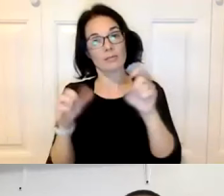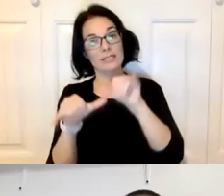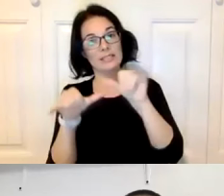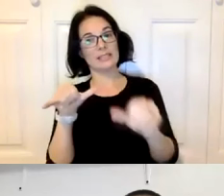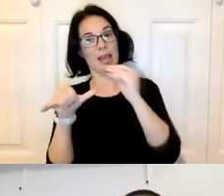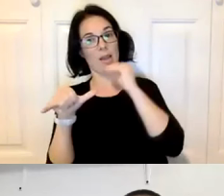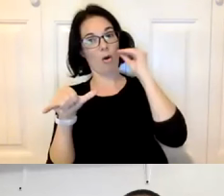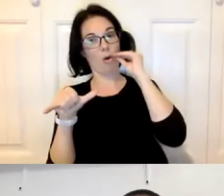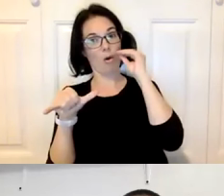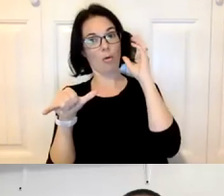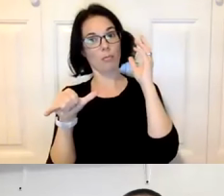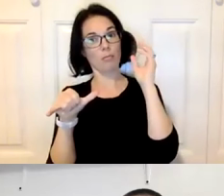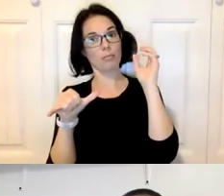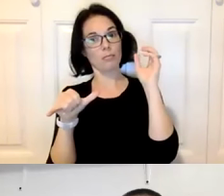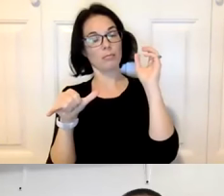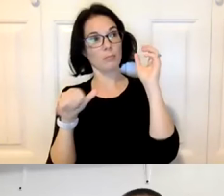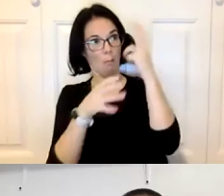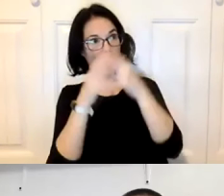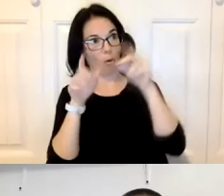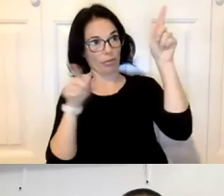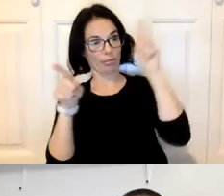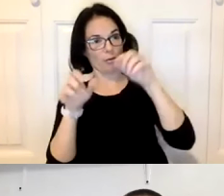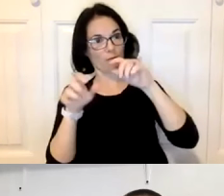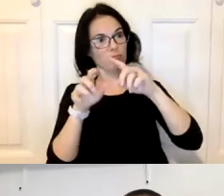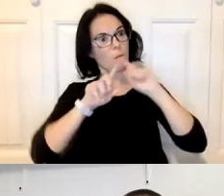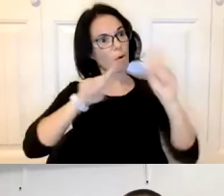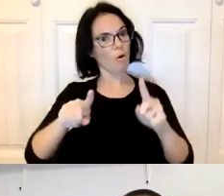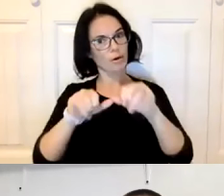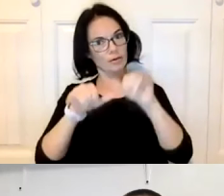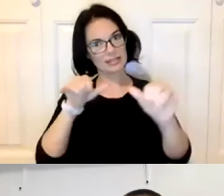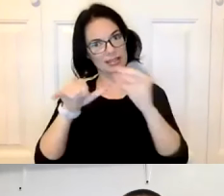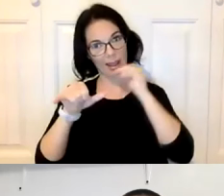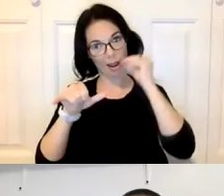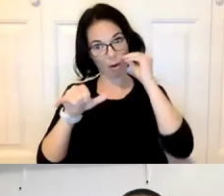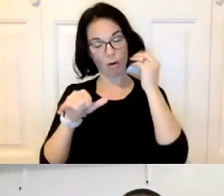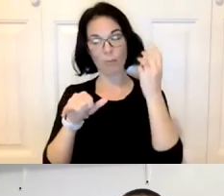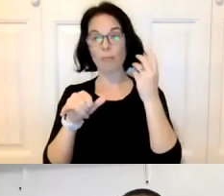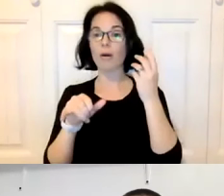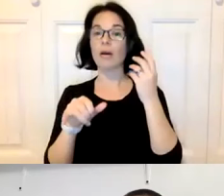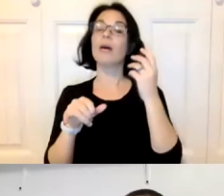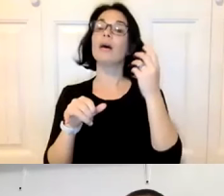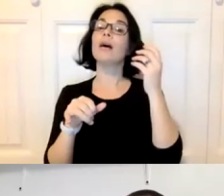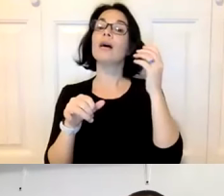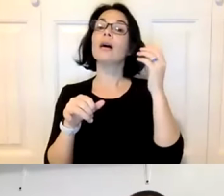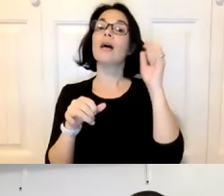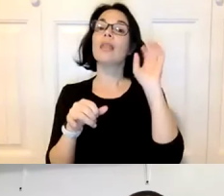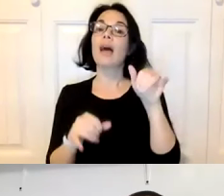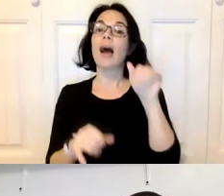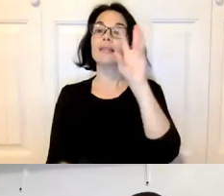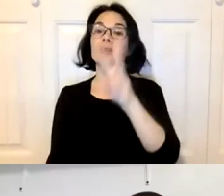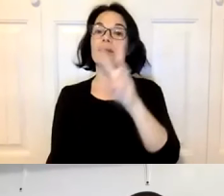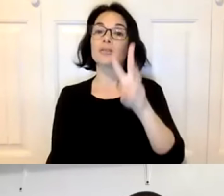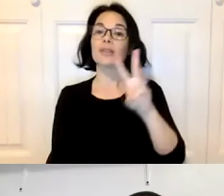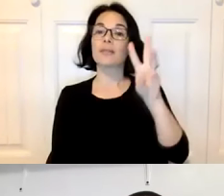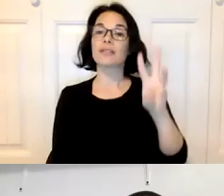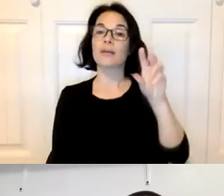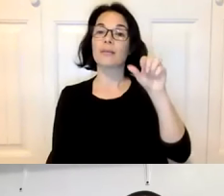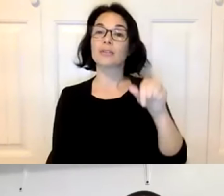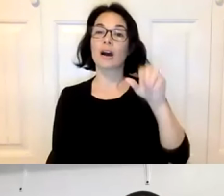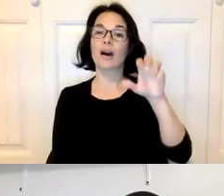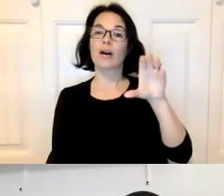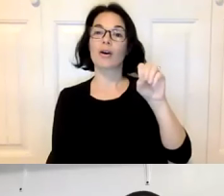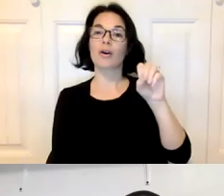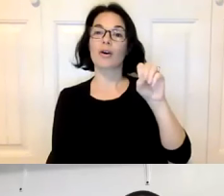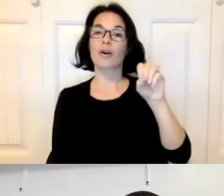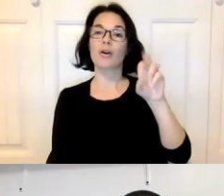All of the documentation for that can be found at www.coronavirus-sd.com.